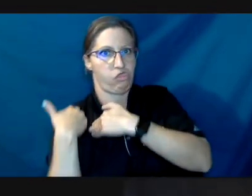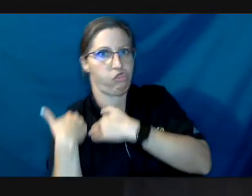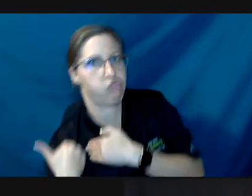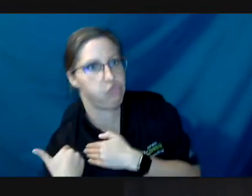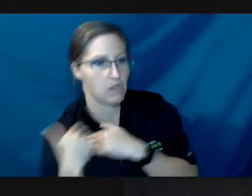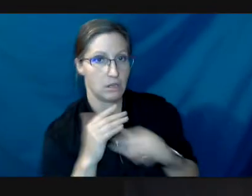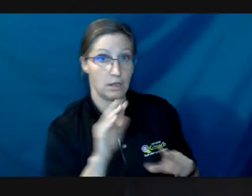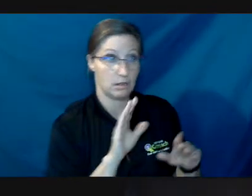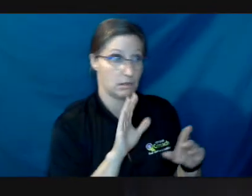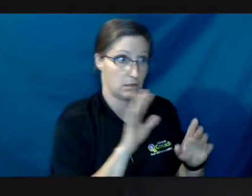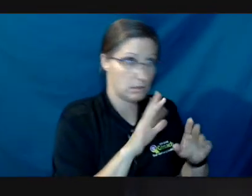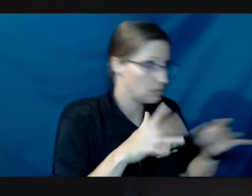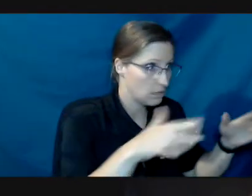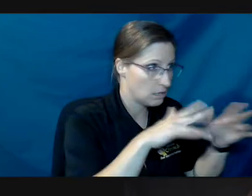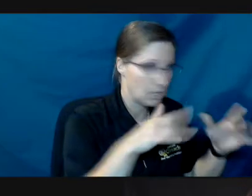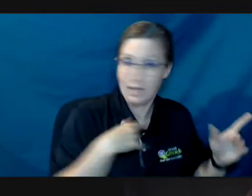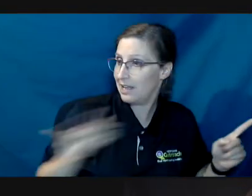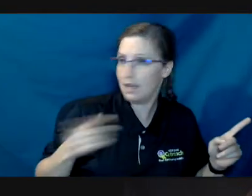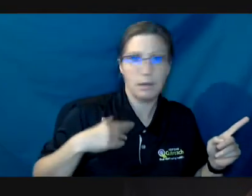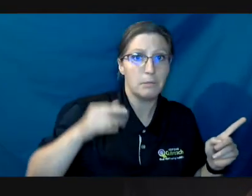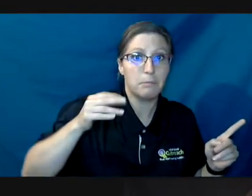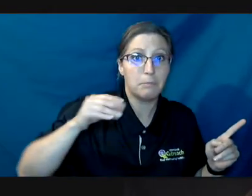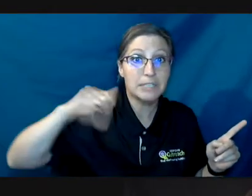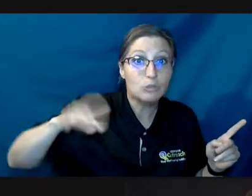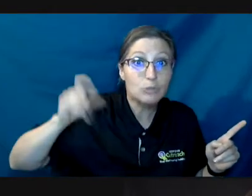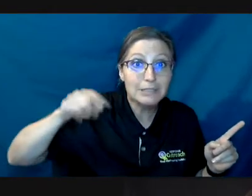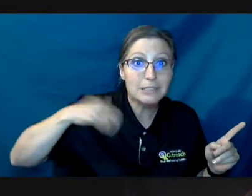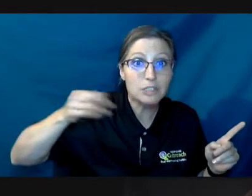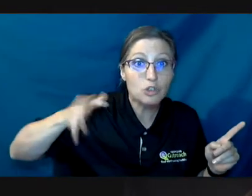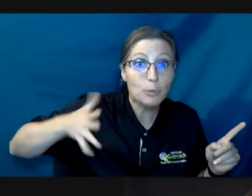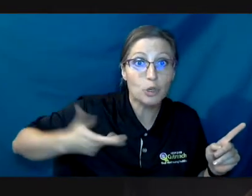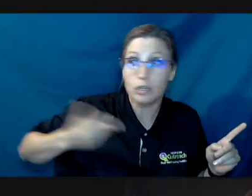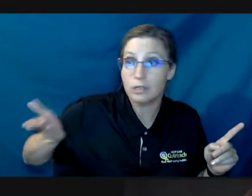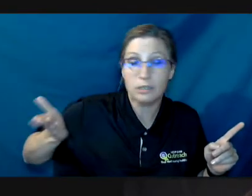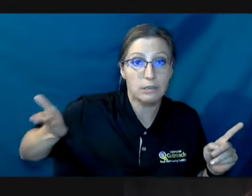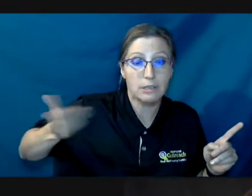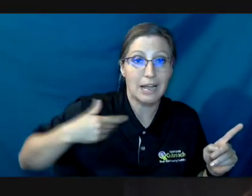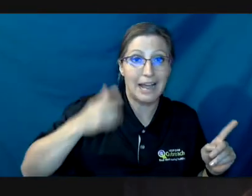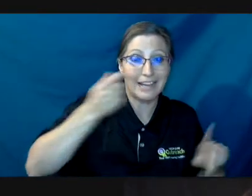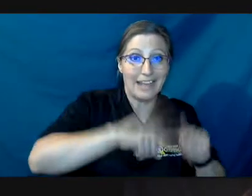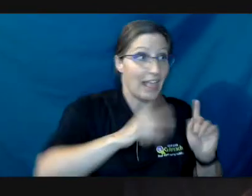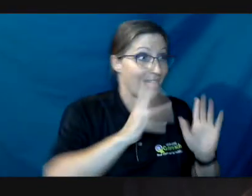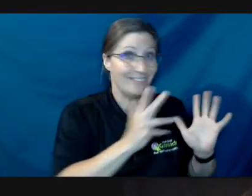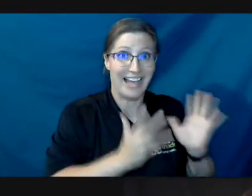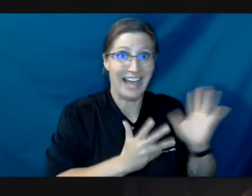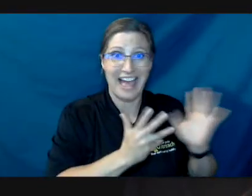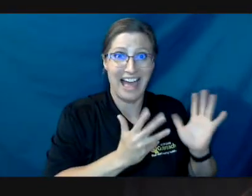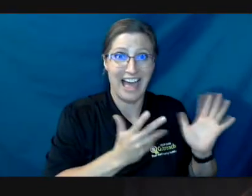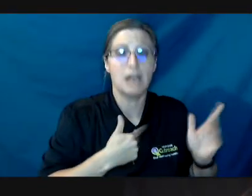of supervision of other students in a case, in a case-by-case basis .